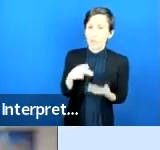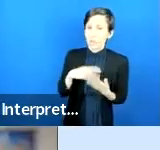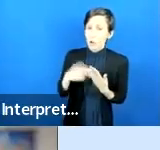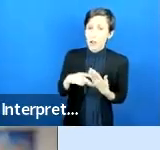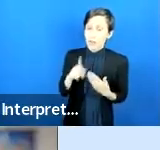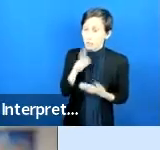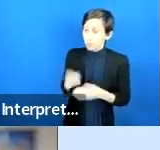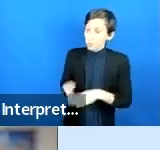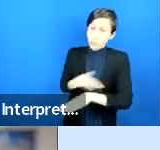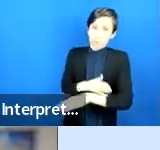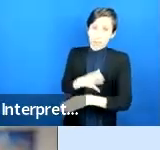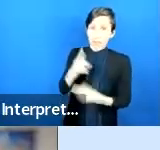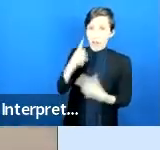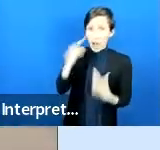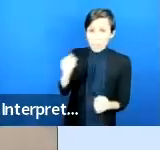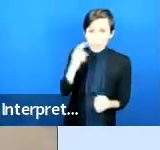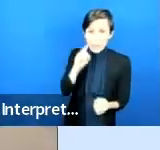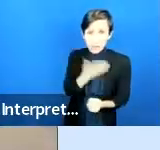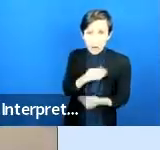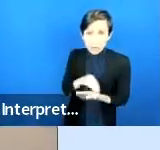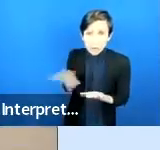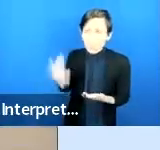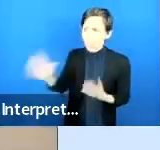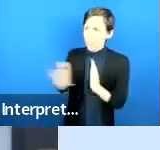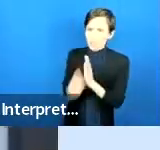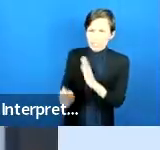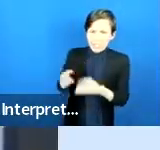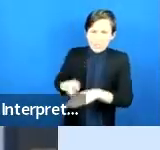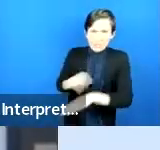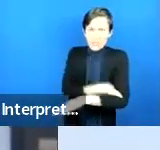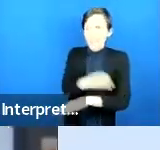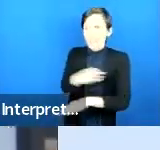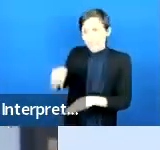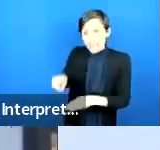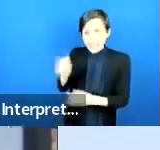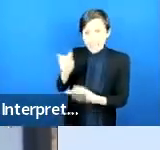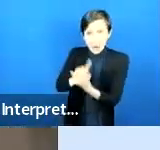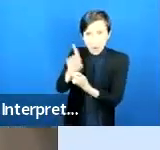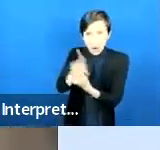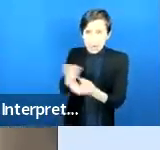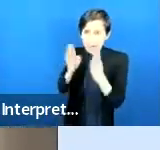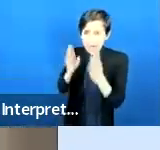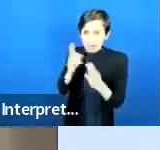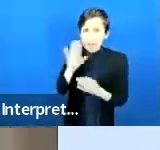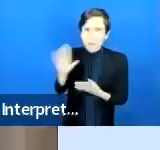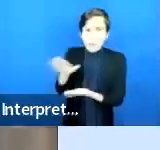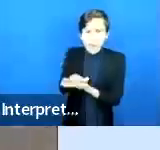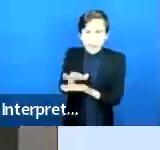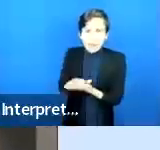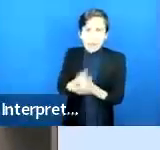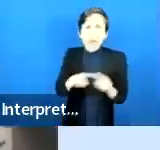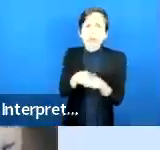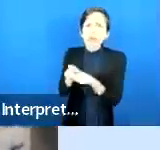it has increased their skills. They really need that one-on-one attention in terms of their academics, but also that human connection.